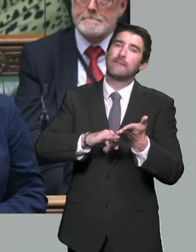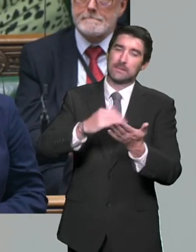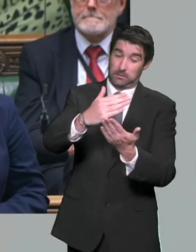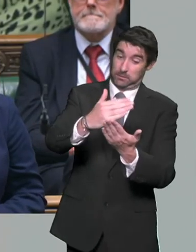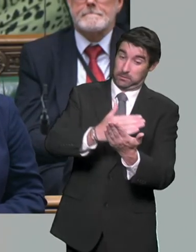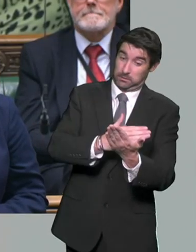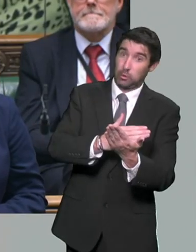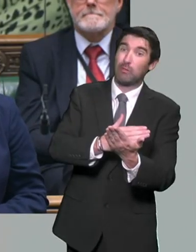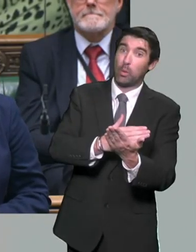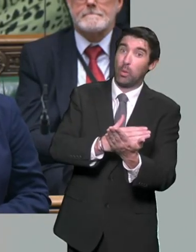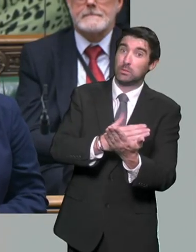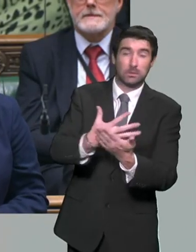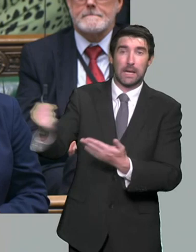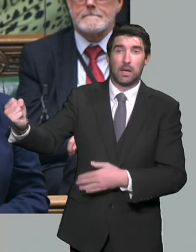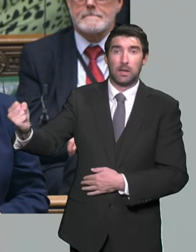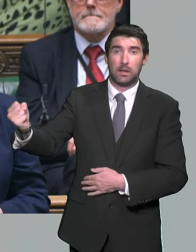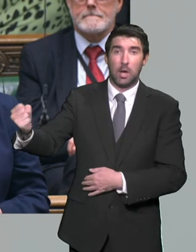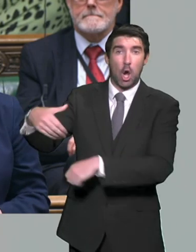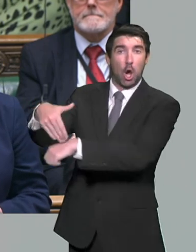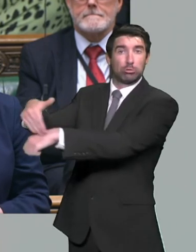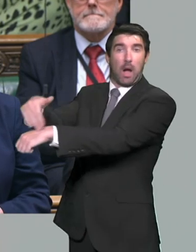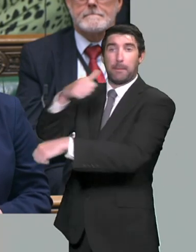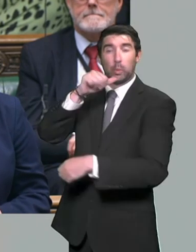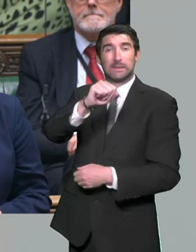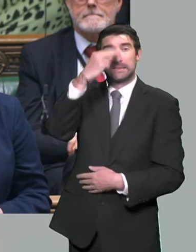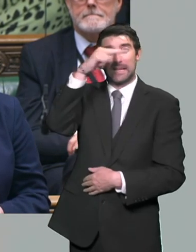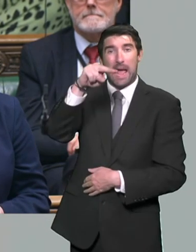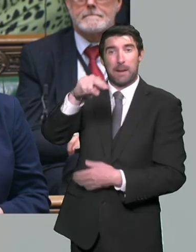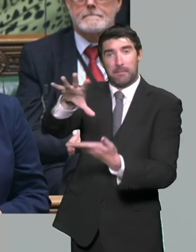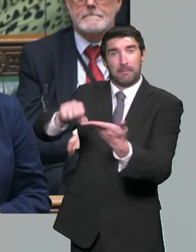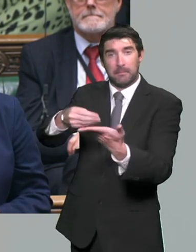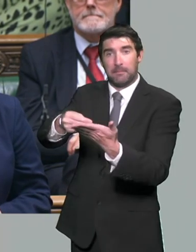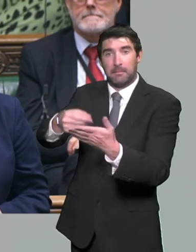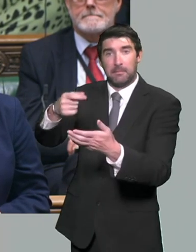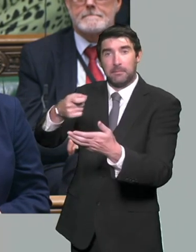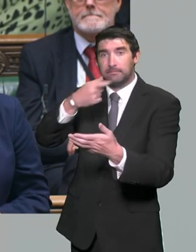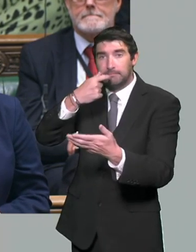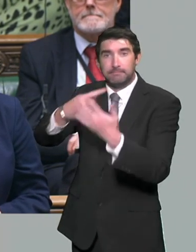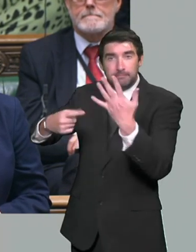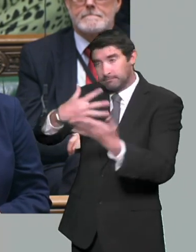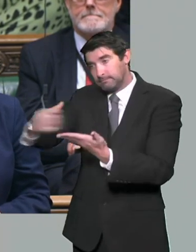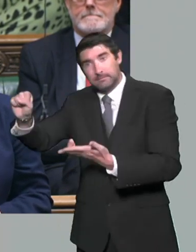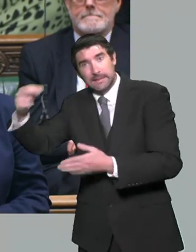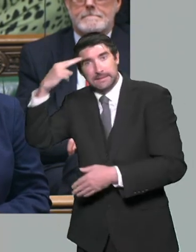Crimes are being committed in his name. The Home Secretary’s Department assured him that that would not affect his immigration